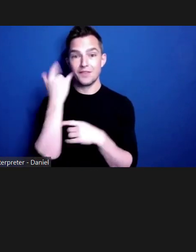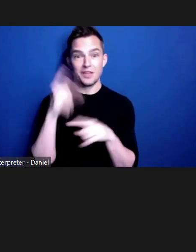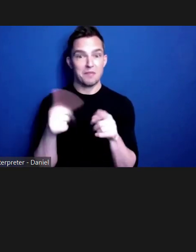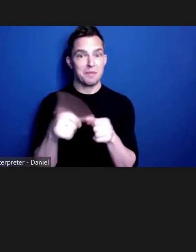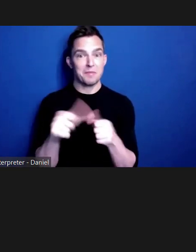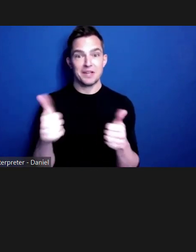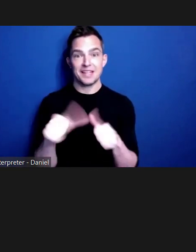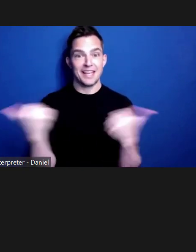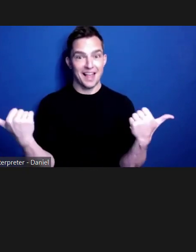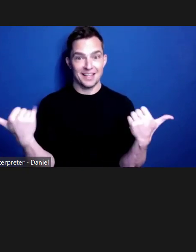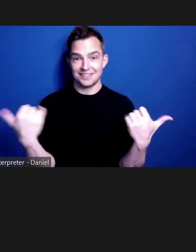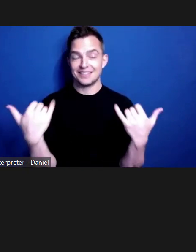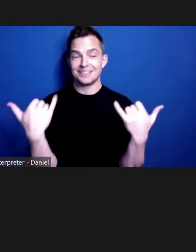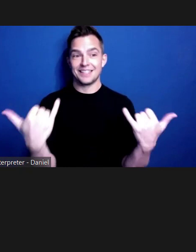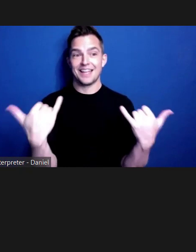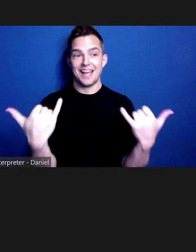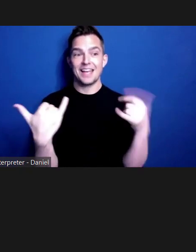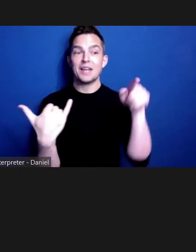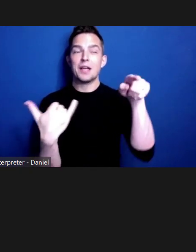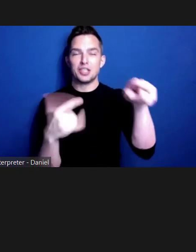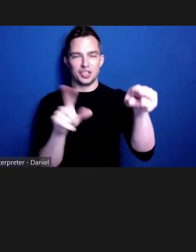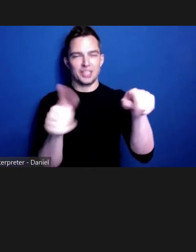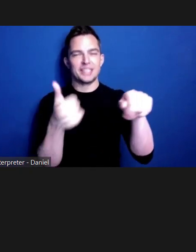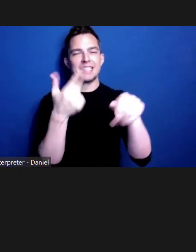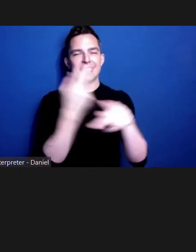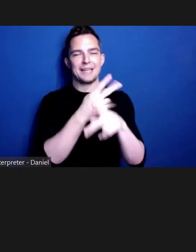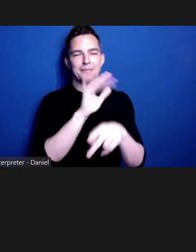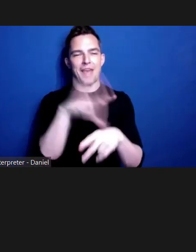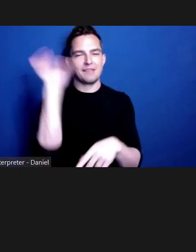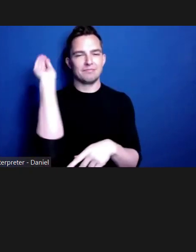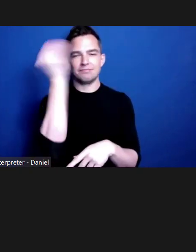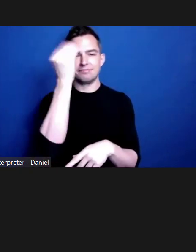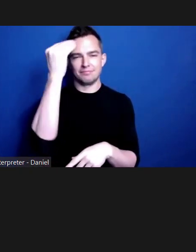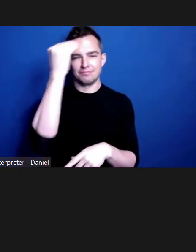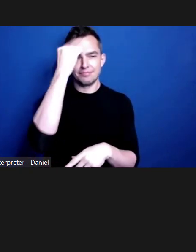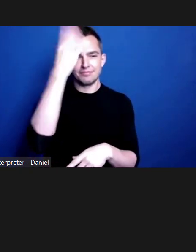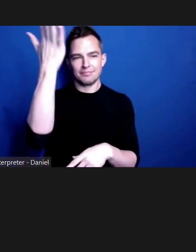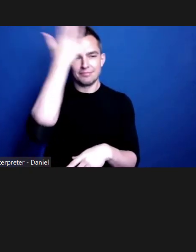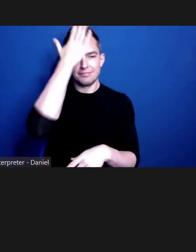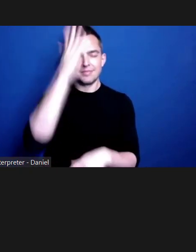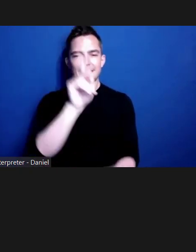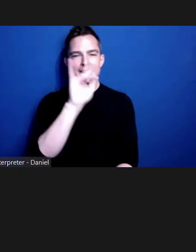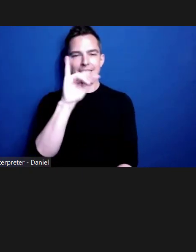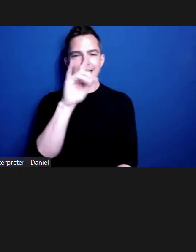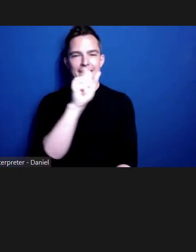website, because that is where you will find this webinar in its